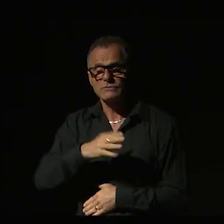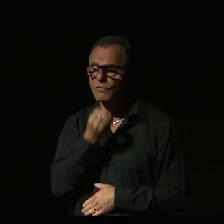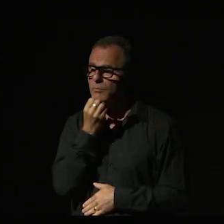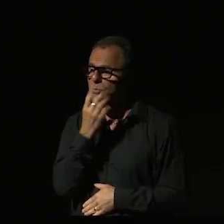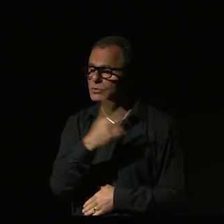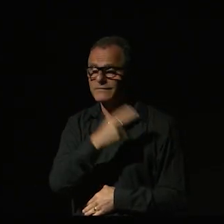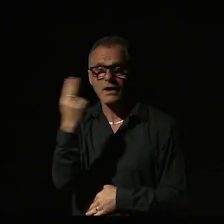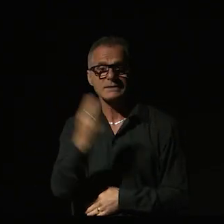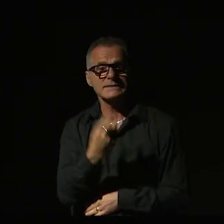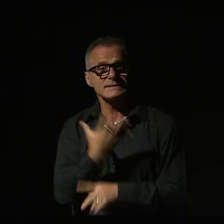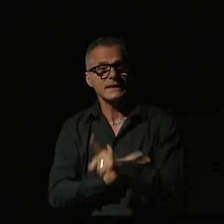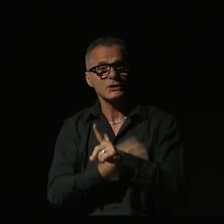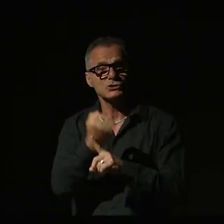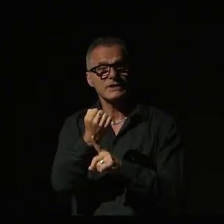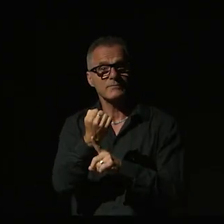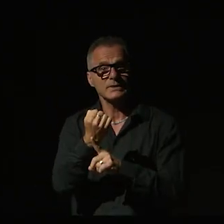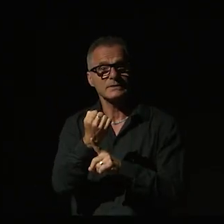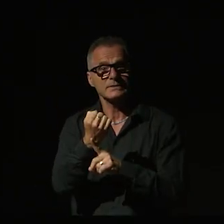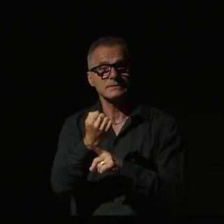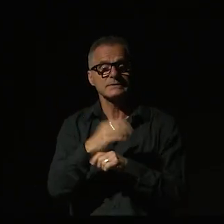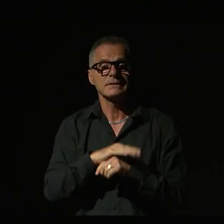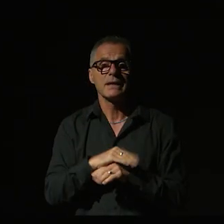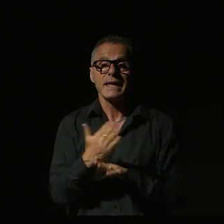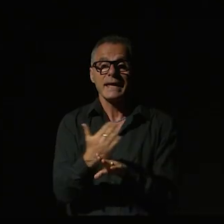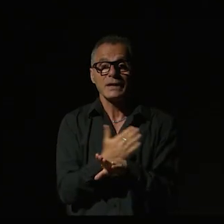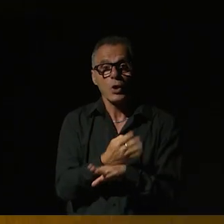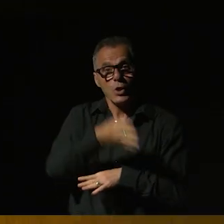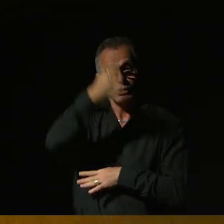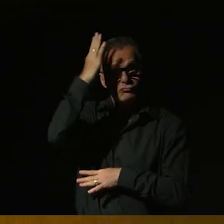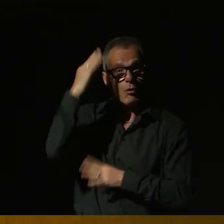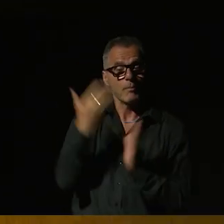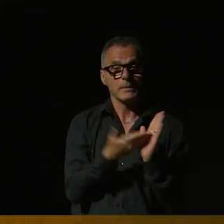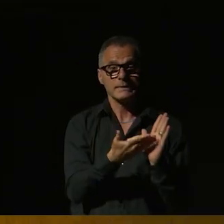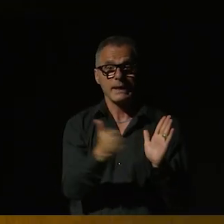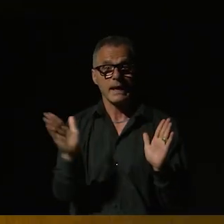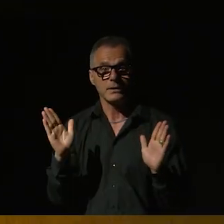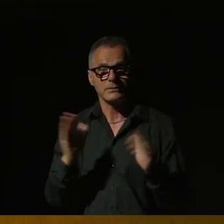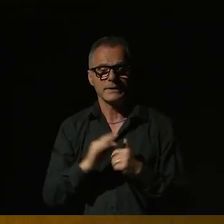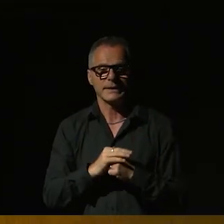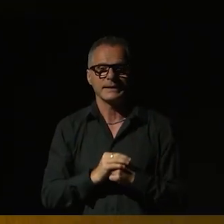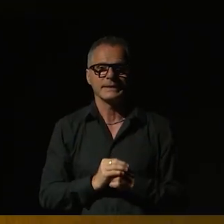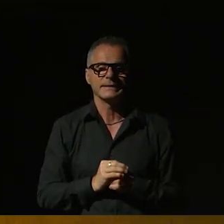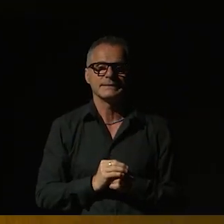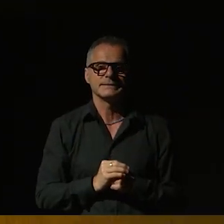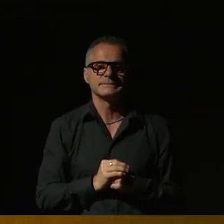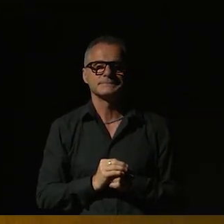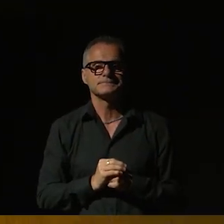on the thresholds toward early Baroque in Rome, the Farnese Gallery. Located in the Palazzo Farnese, it represents a pivotal moment